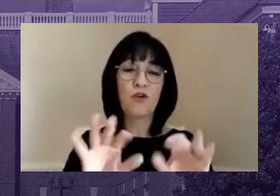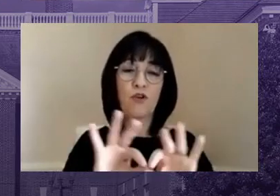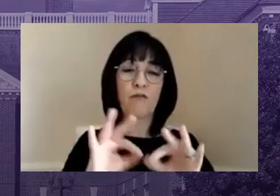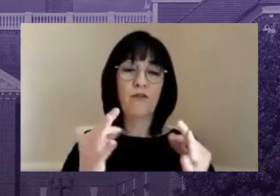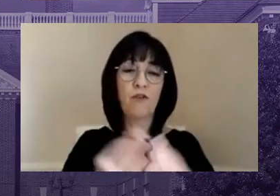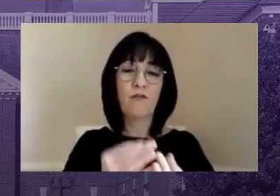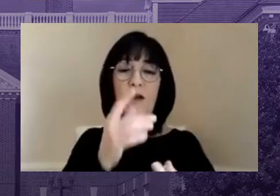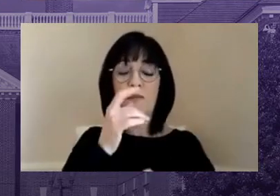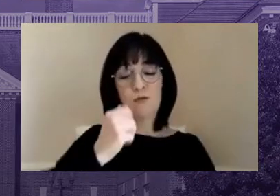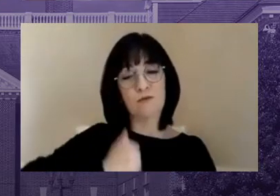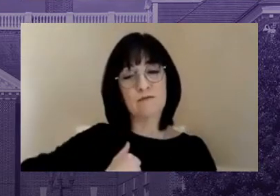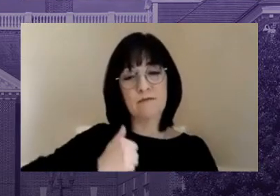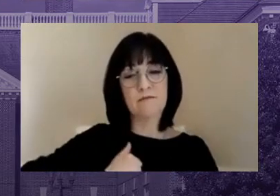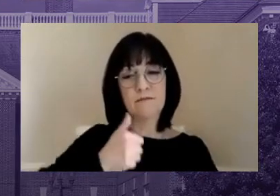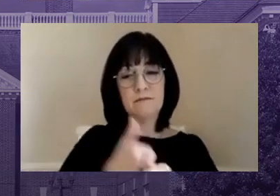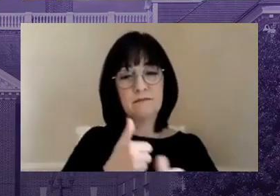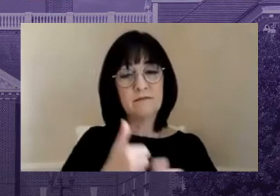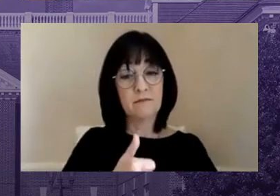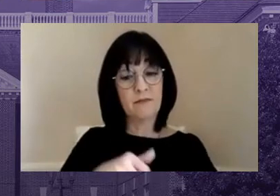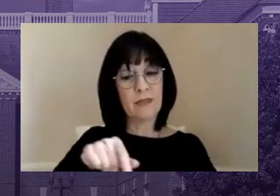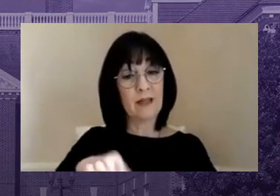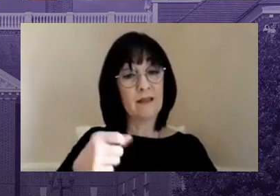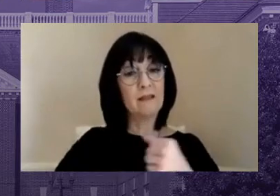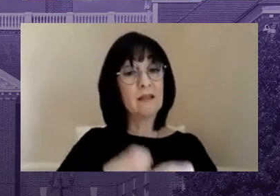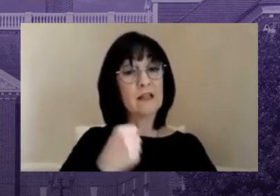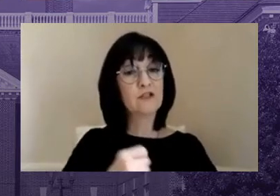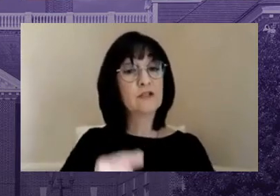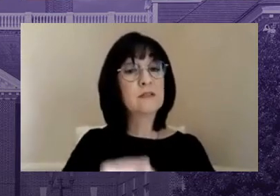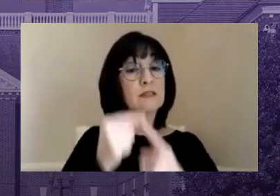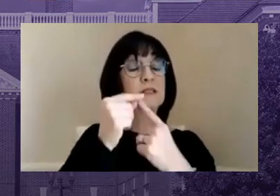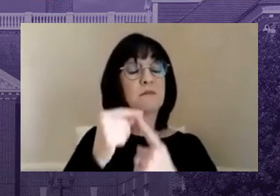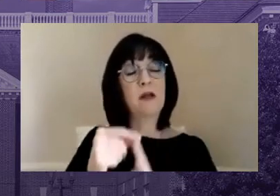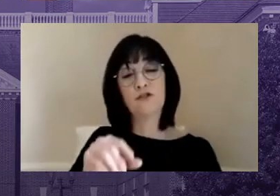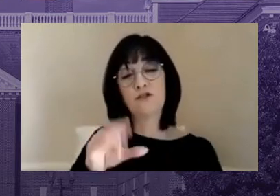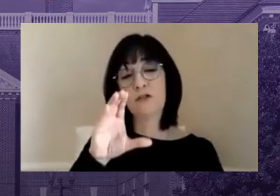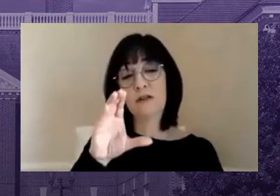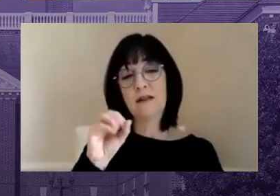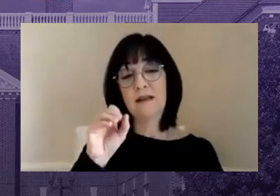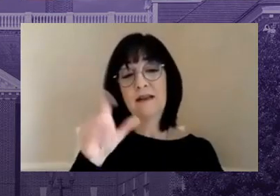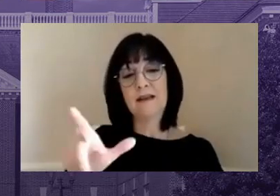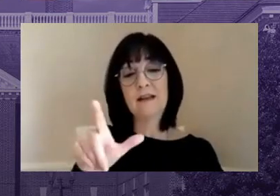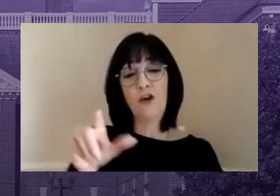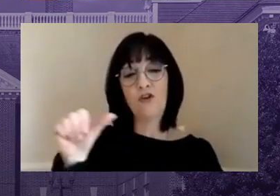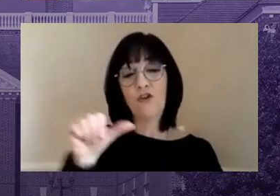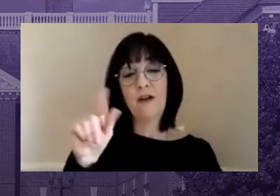we especially pay tribute to Major General Carol A. Timmons, a compassionate leader, a pioneer in